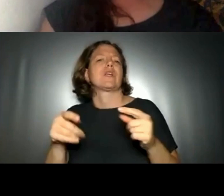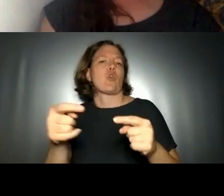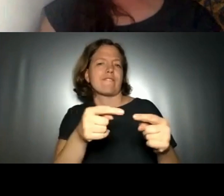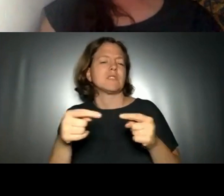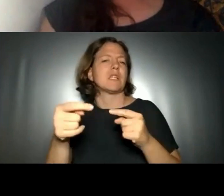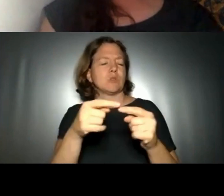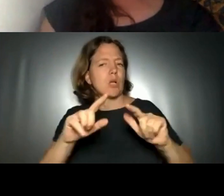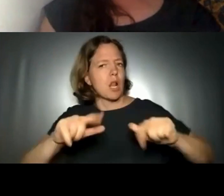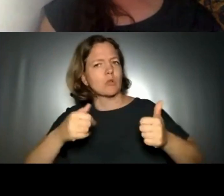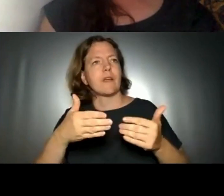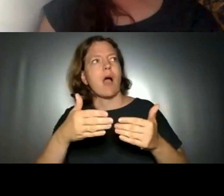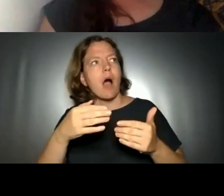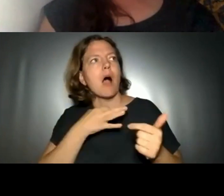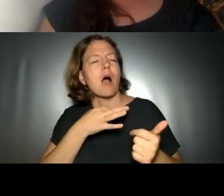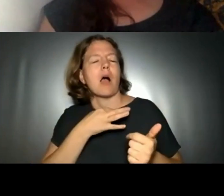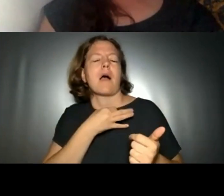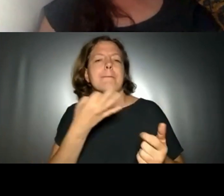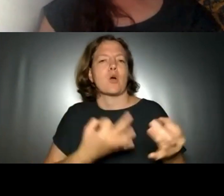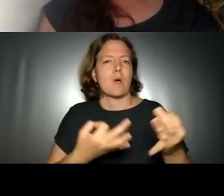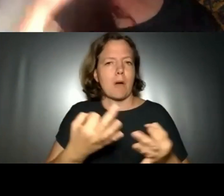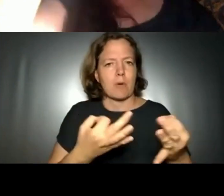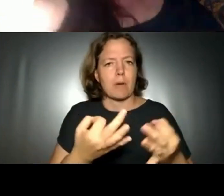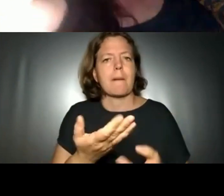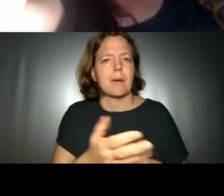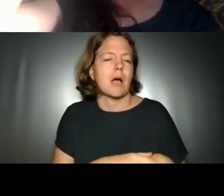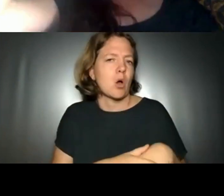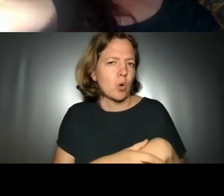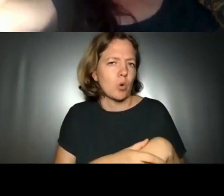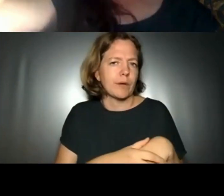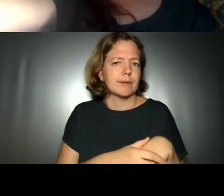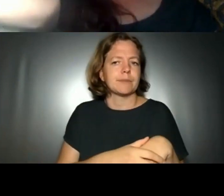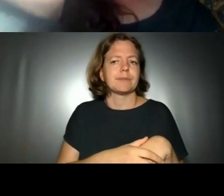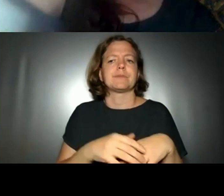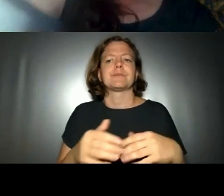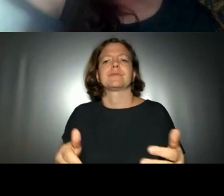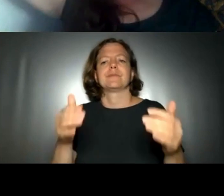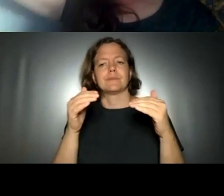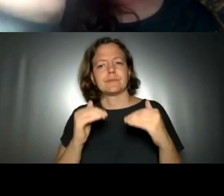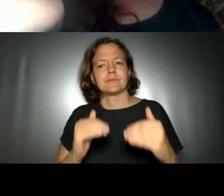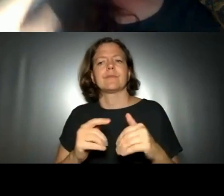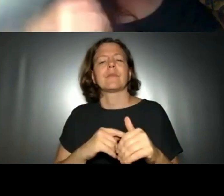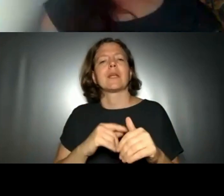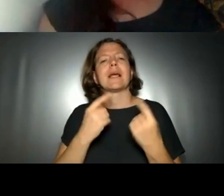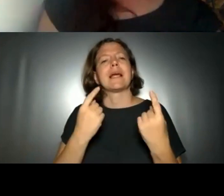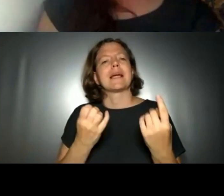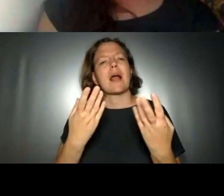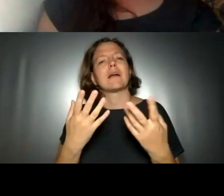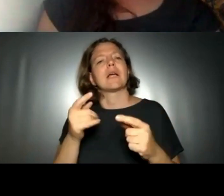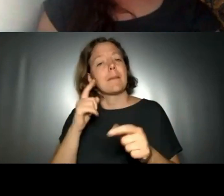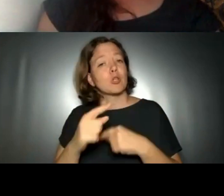And I think it is so important for us to be aware of geographic and global differences in our experiences